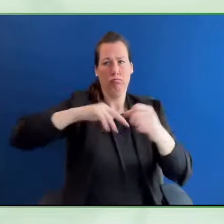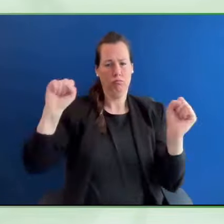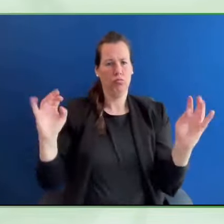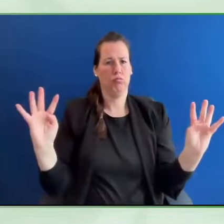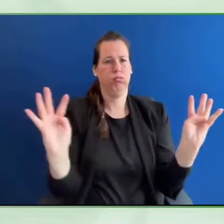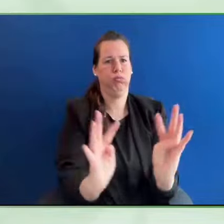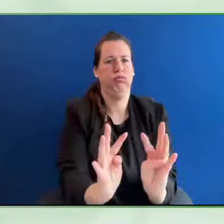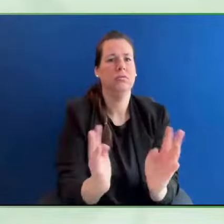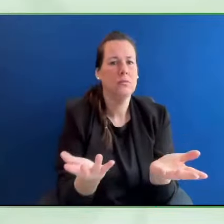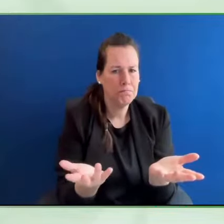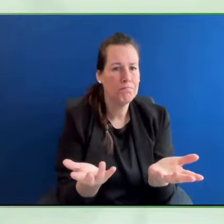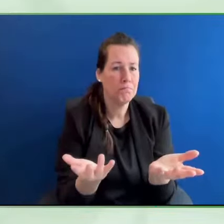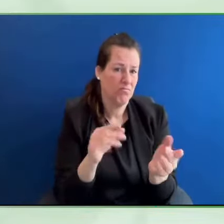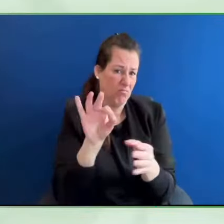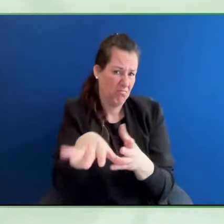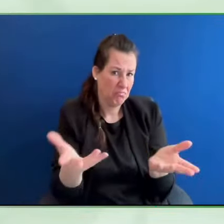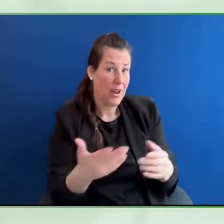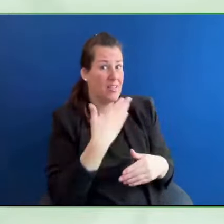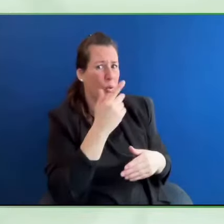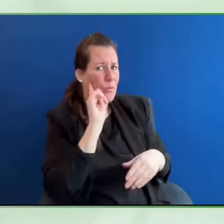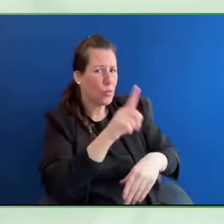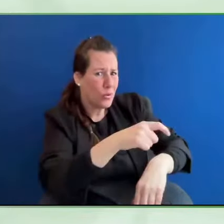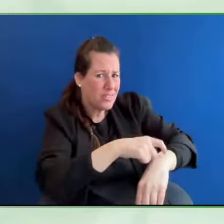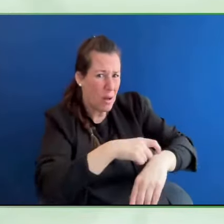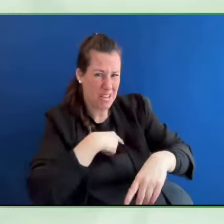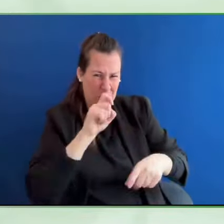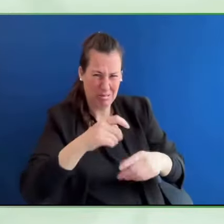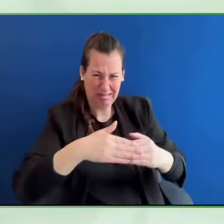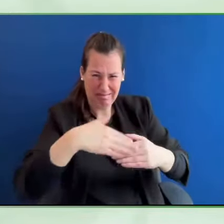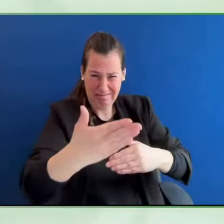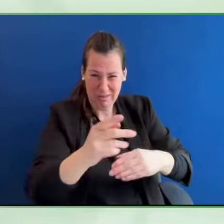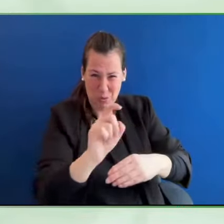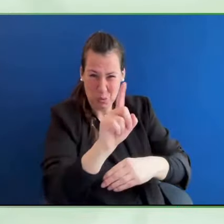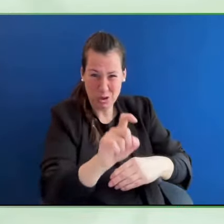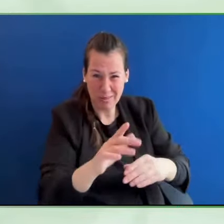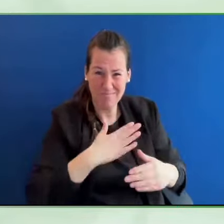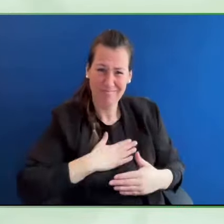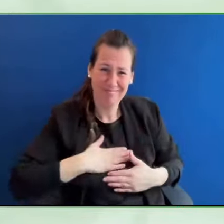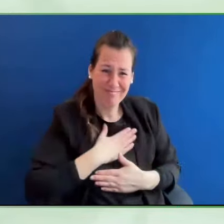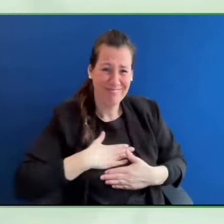You have been watching a fireside chat here from the Zero Project Conference 2024.